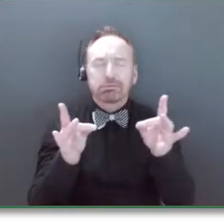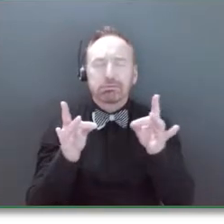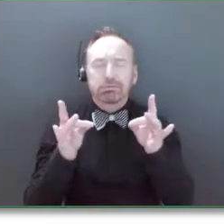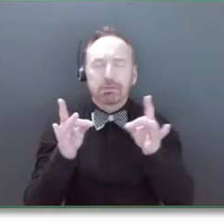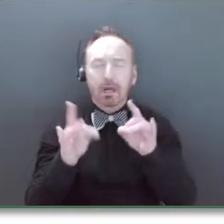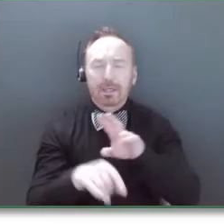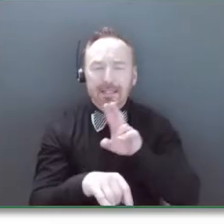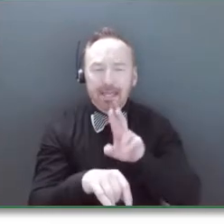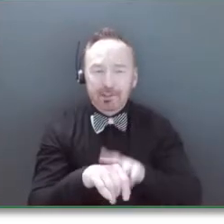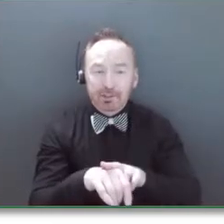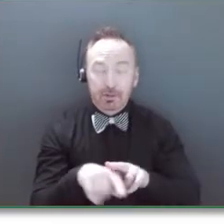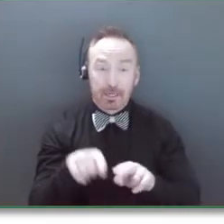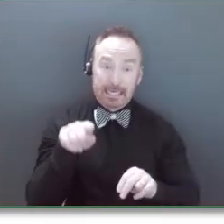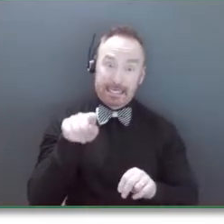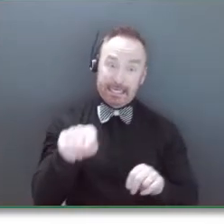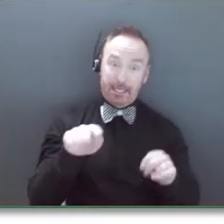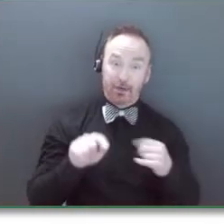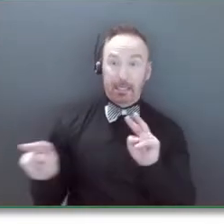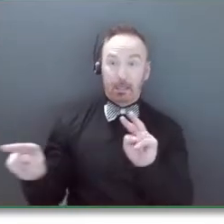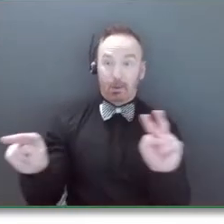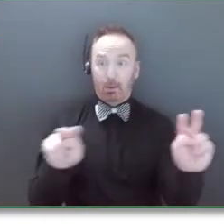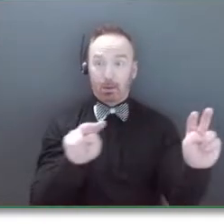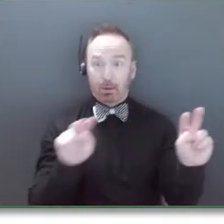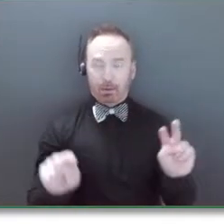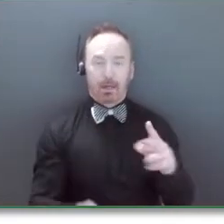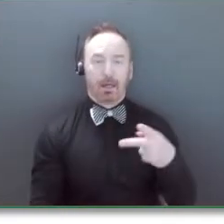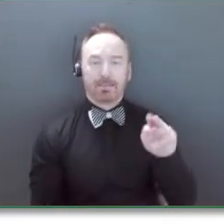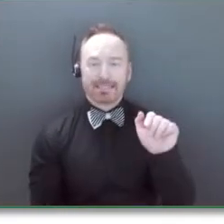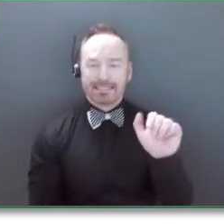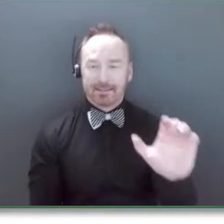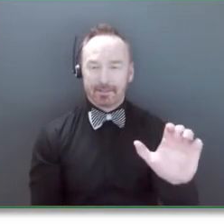the Pacific ocean. Next slide please.